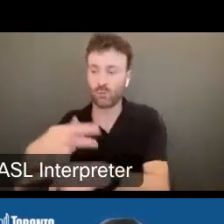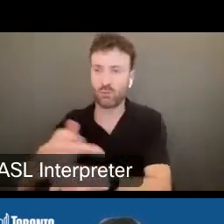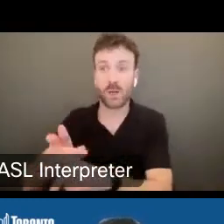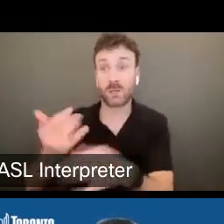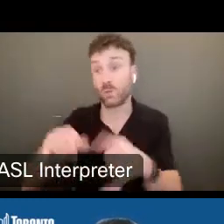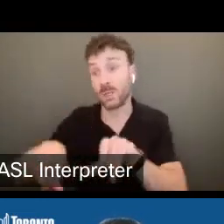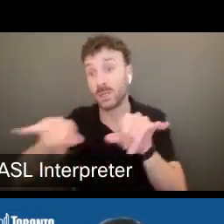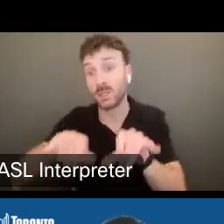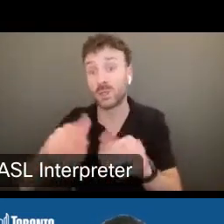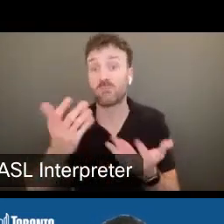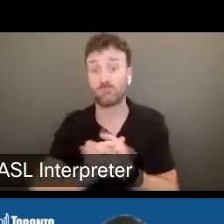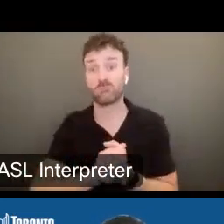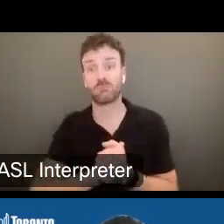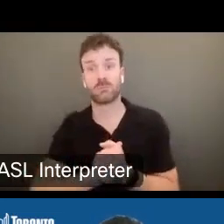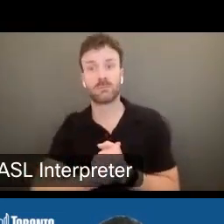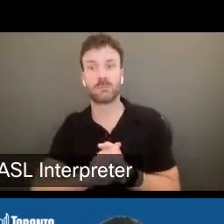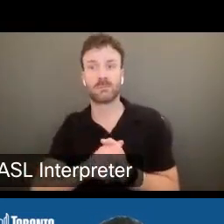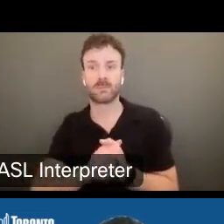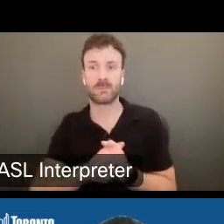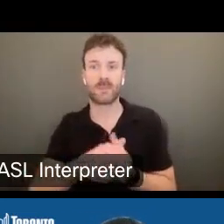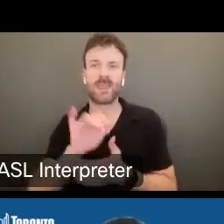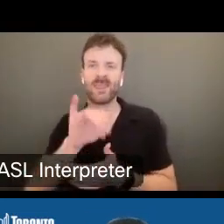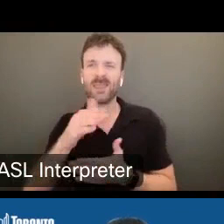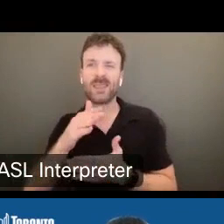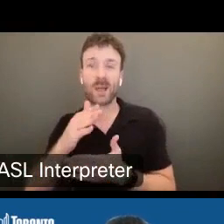Again, this is one of the feedback we got when we had the stakeholders group.